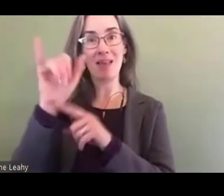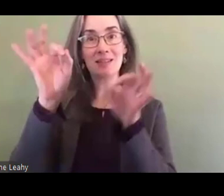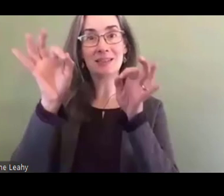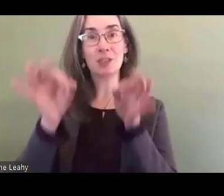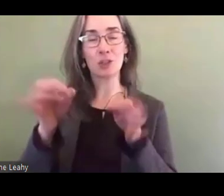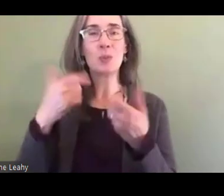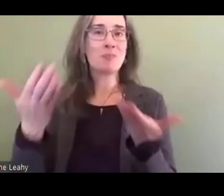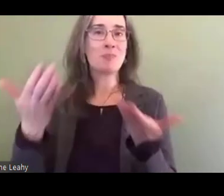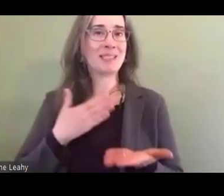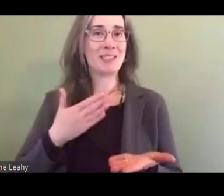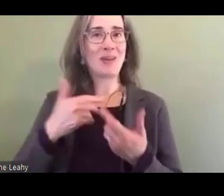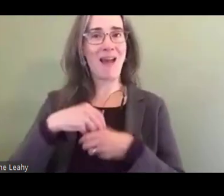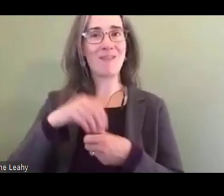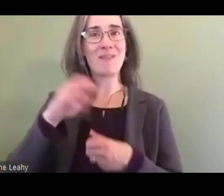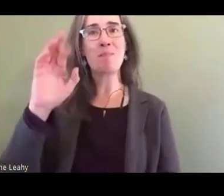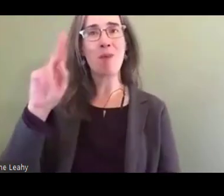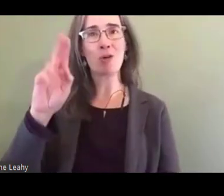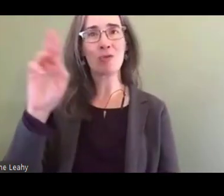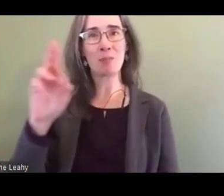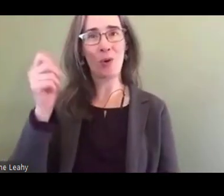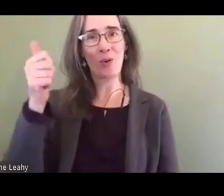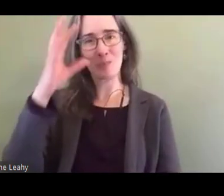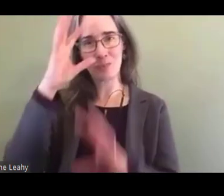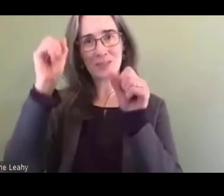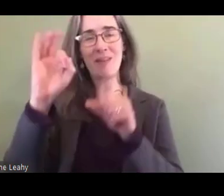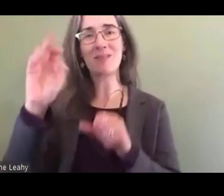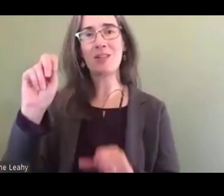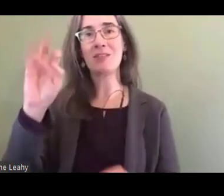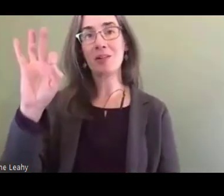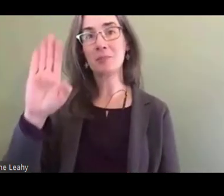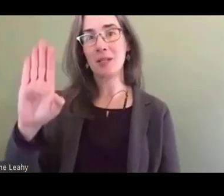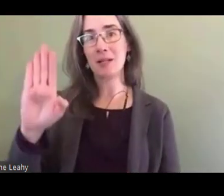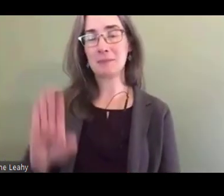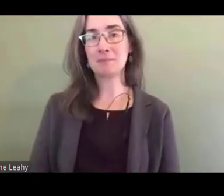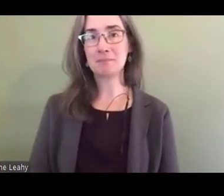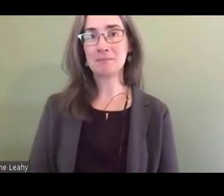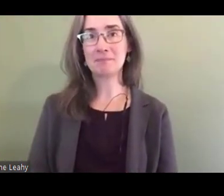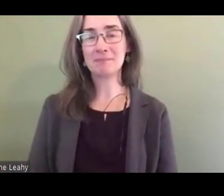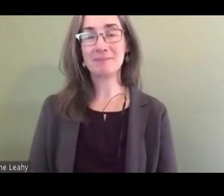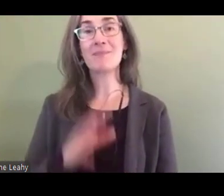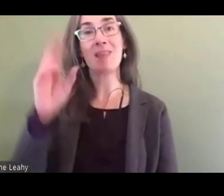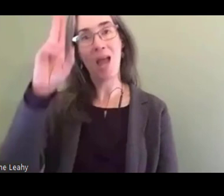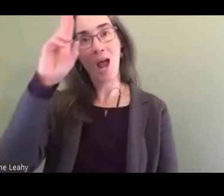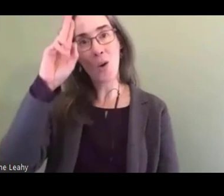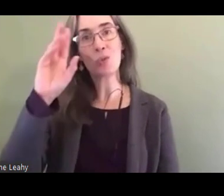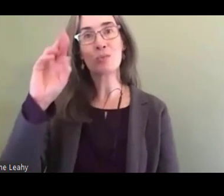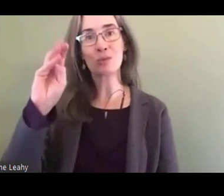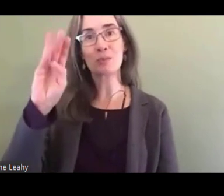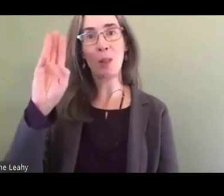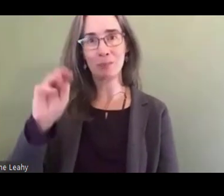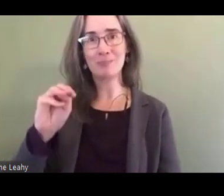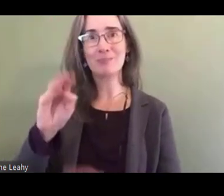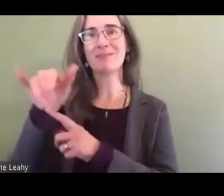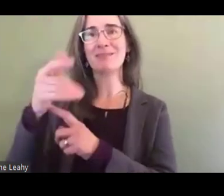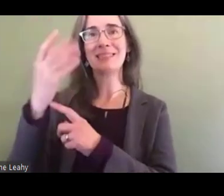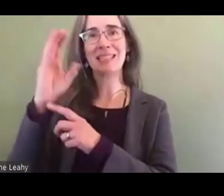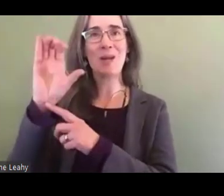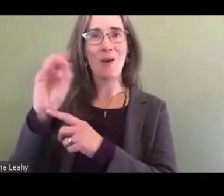Mark Riccobono, the President of the National Federation of the Blind And Howard Rosenblum, CEO of the National Association of the Deaf